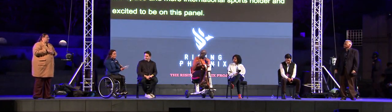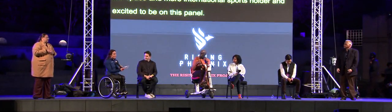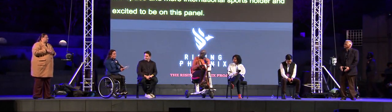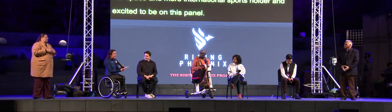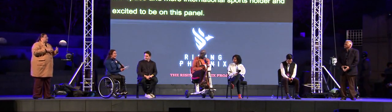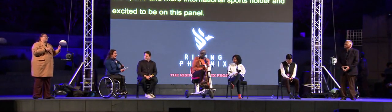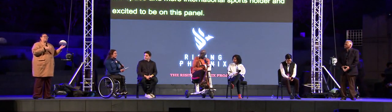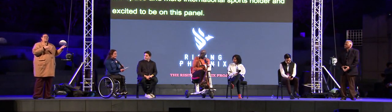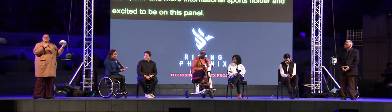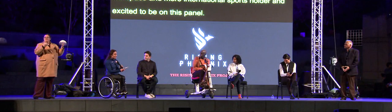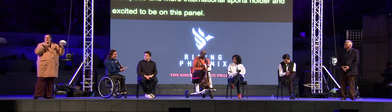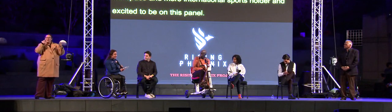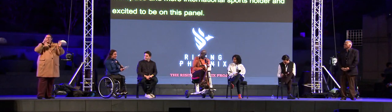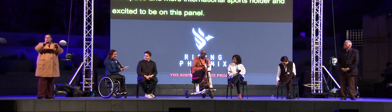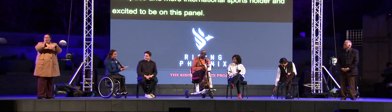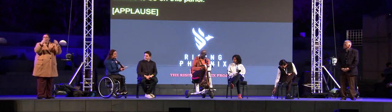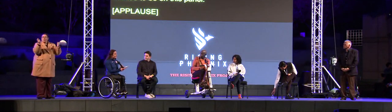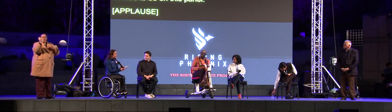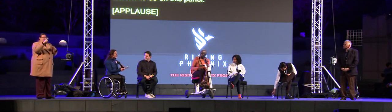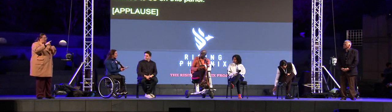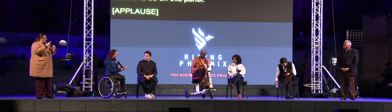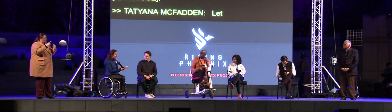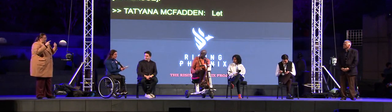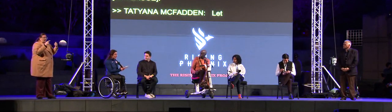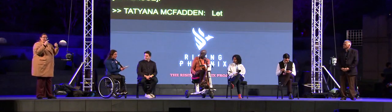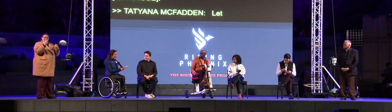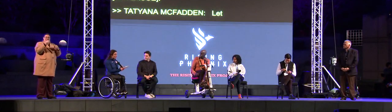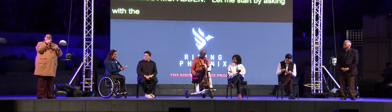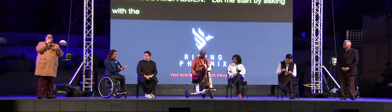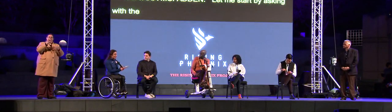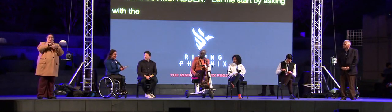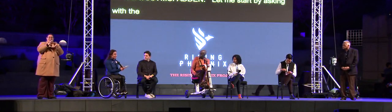I think we'll start by asking, with the games coming to Los Angeles, we know that there